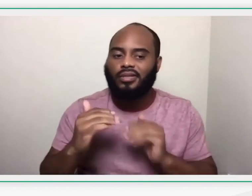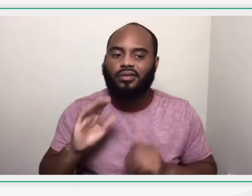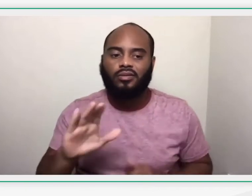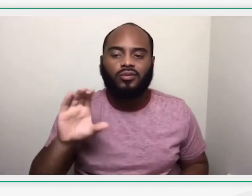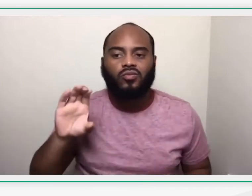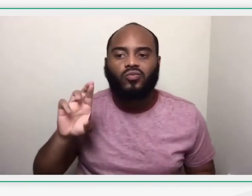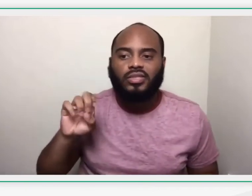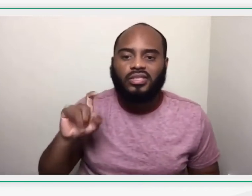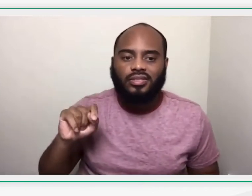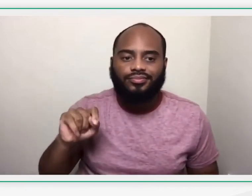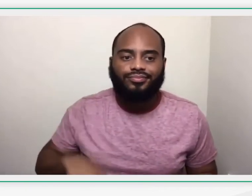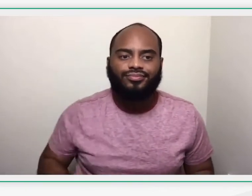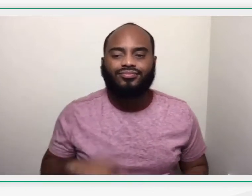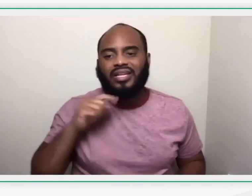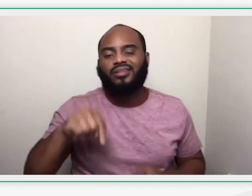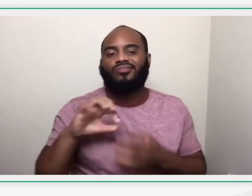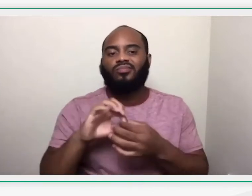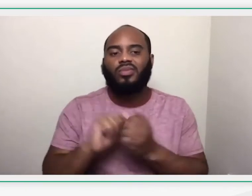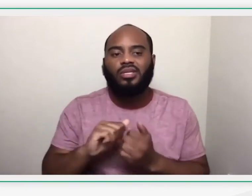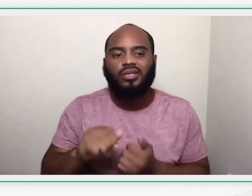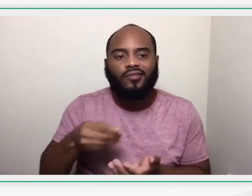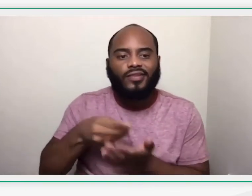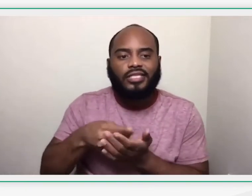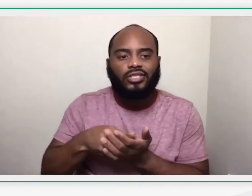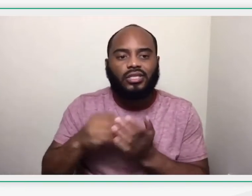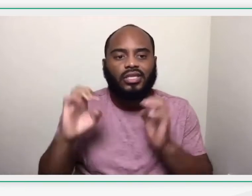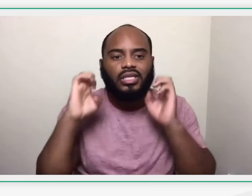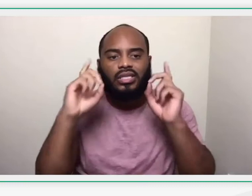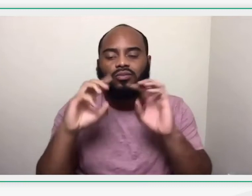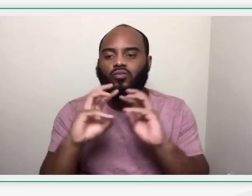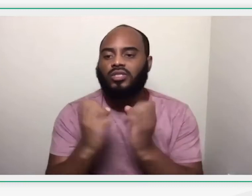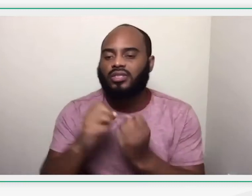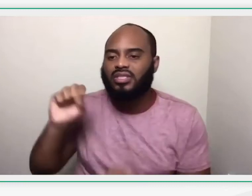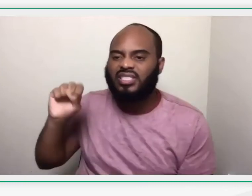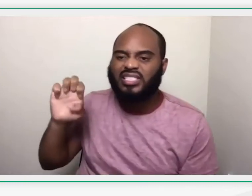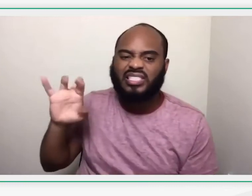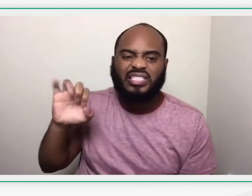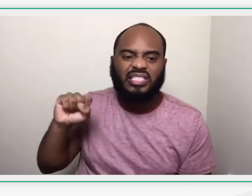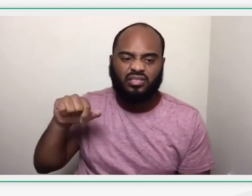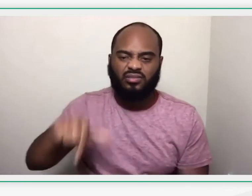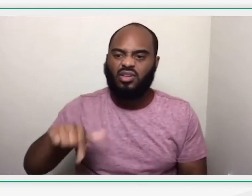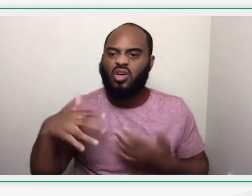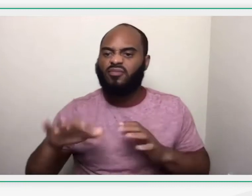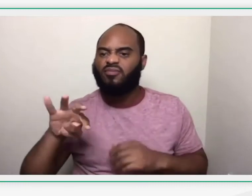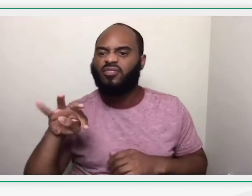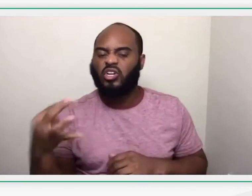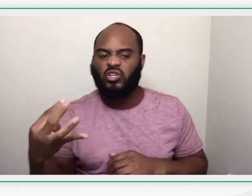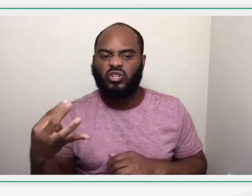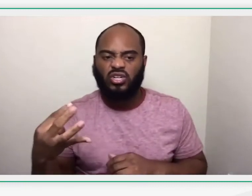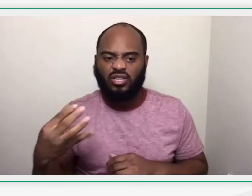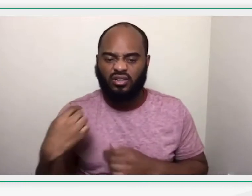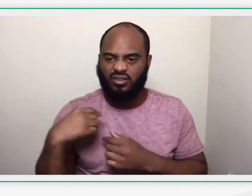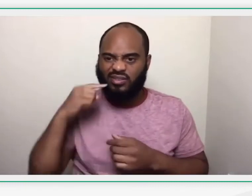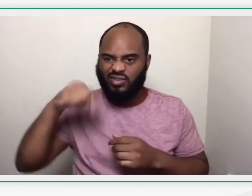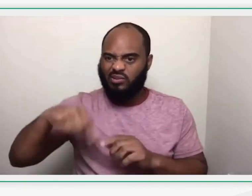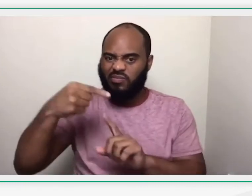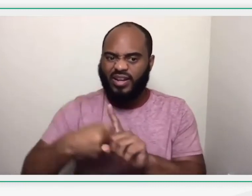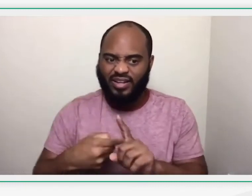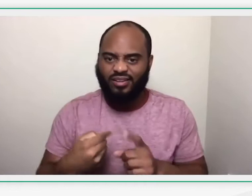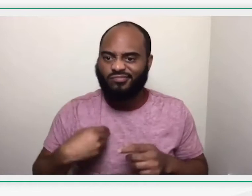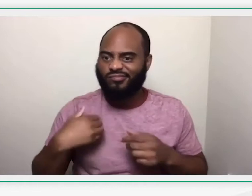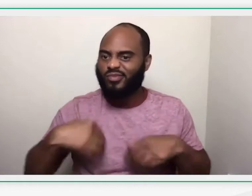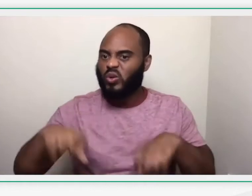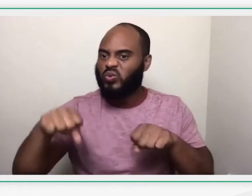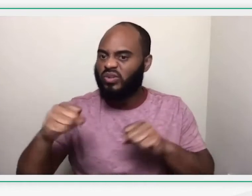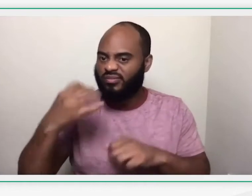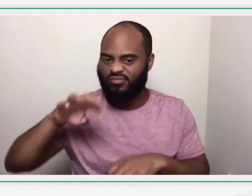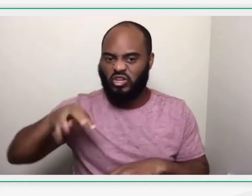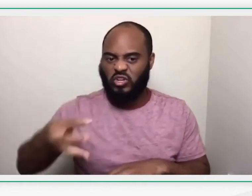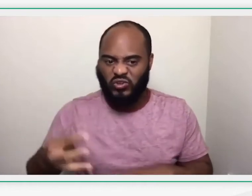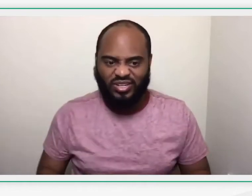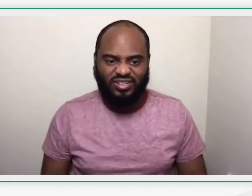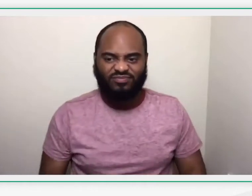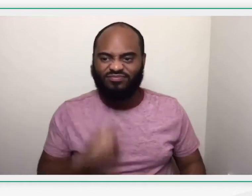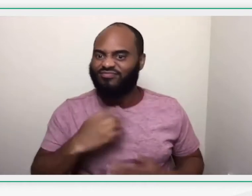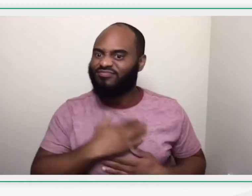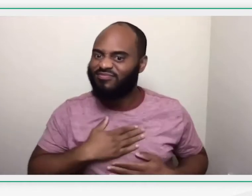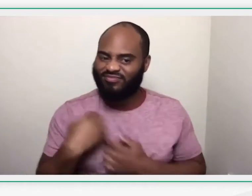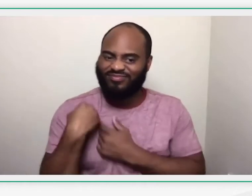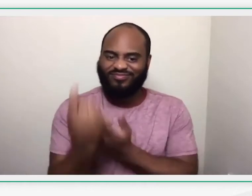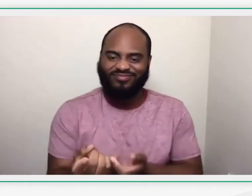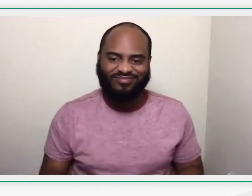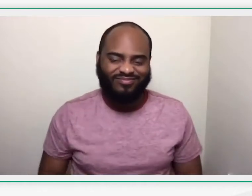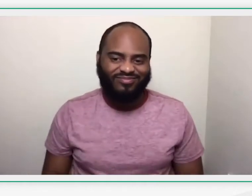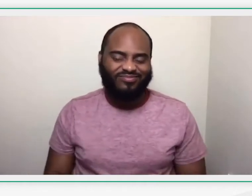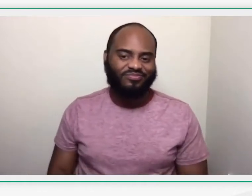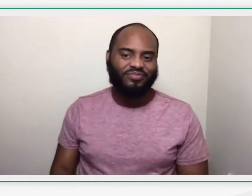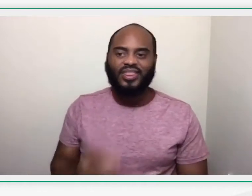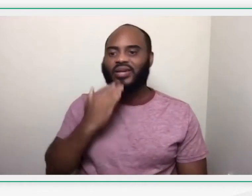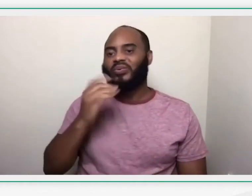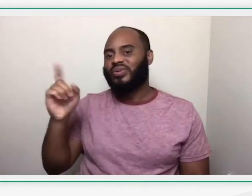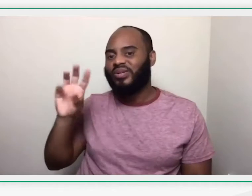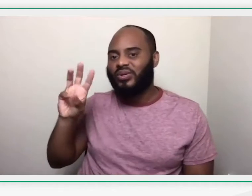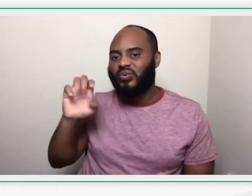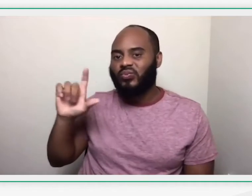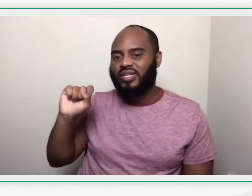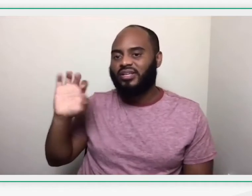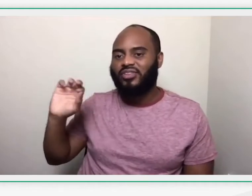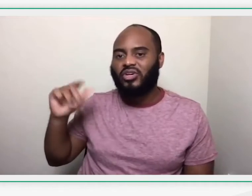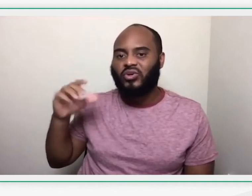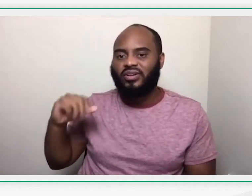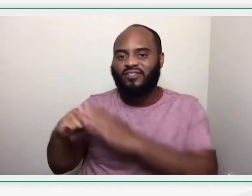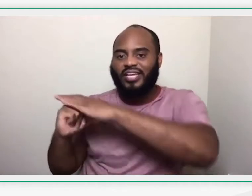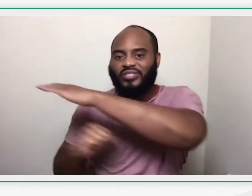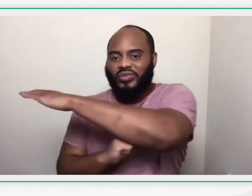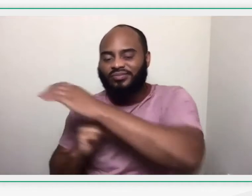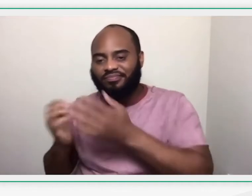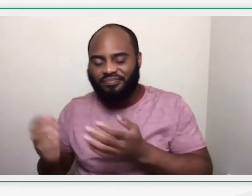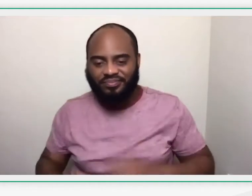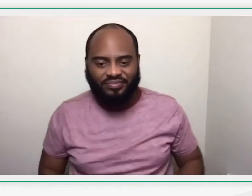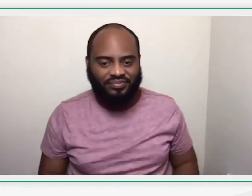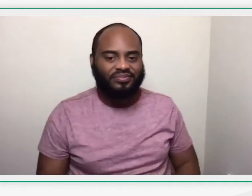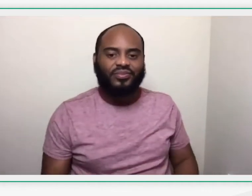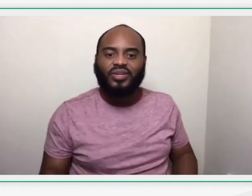And tonight's webinar is Understanding How to Build Your Credit Moving Forward. And this is workshop #4 out of 4 workshops. It is a series that we've hosted this month. And I've enjoyed doing them. Thank you to the Wells Fargo Foundation.